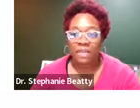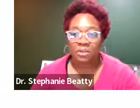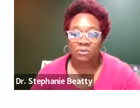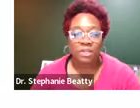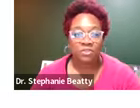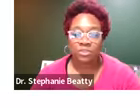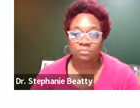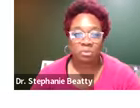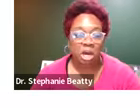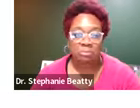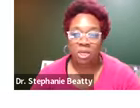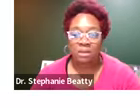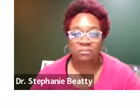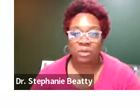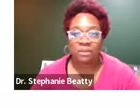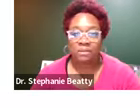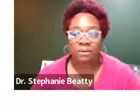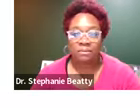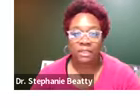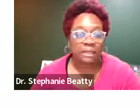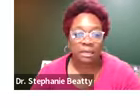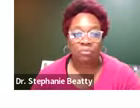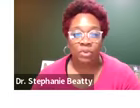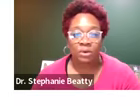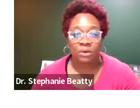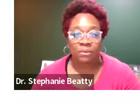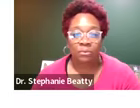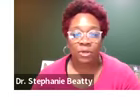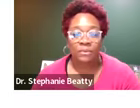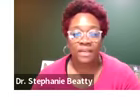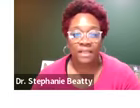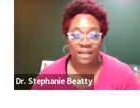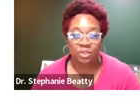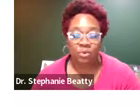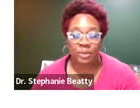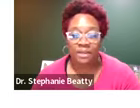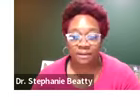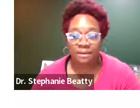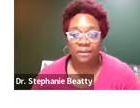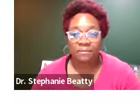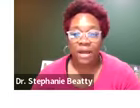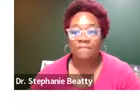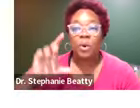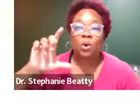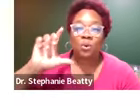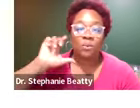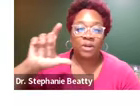And then you can just chime in with, or click in with what you think the answer will be. We'll have a poll,